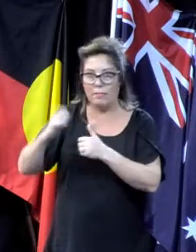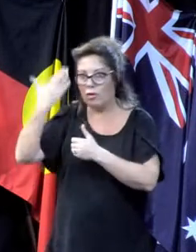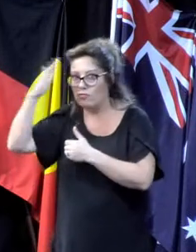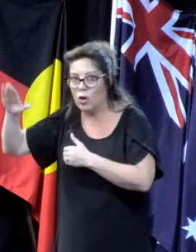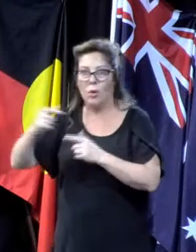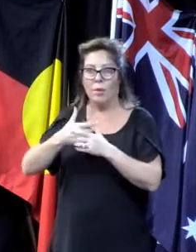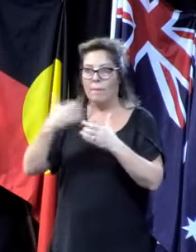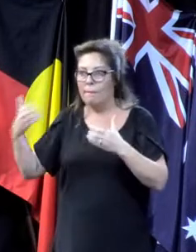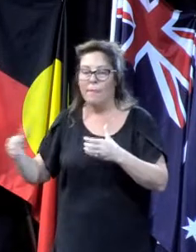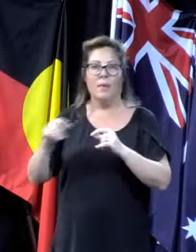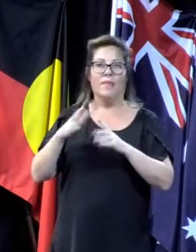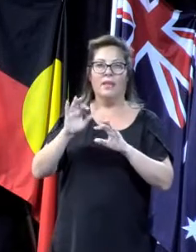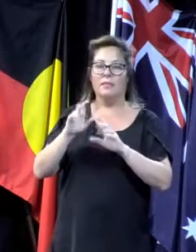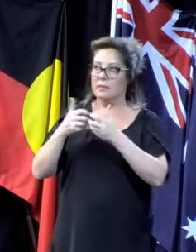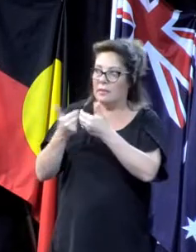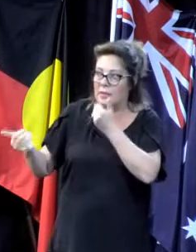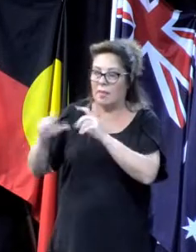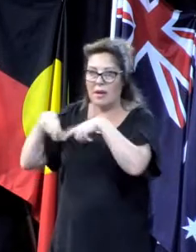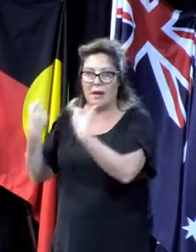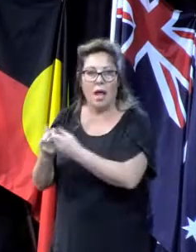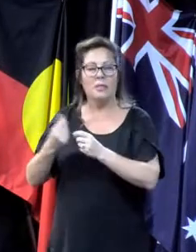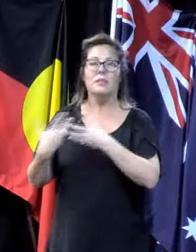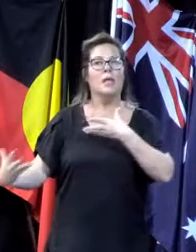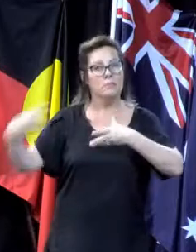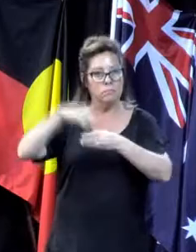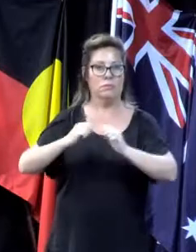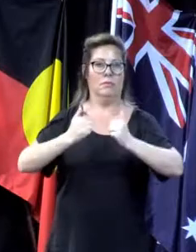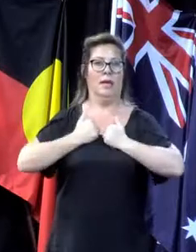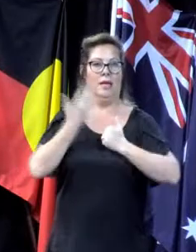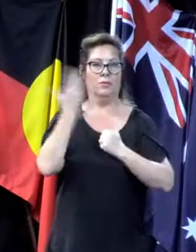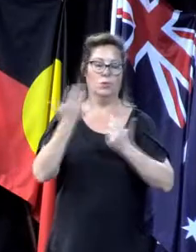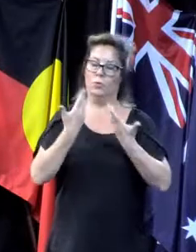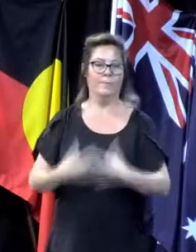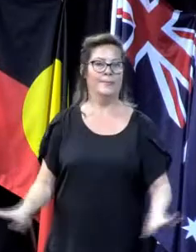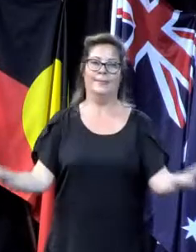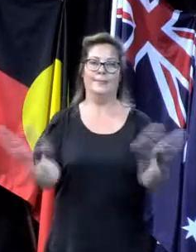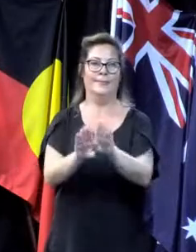They attend school and the same participation as all students.